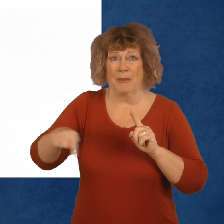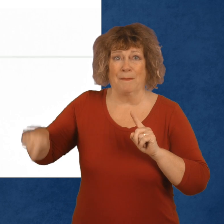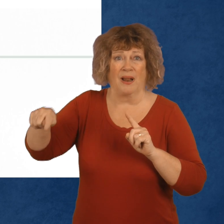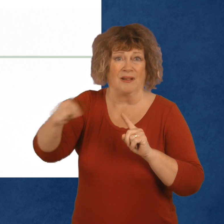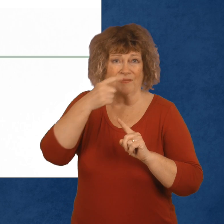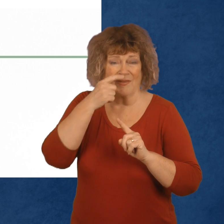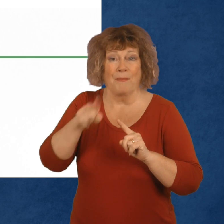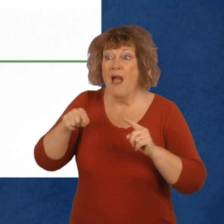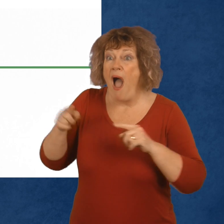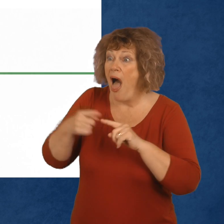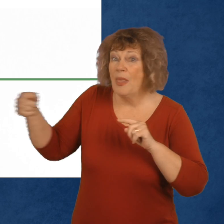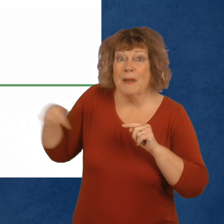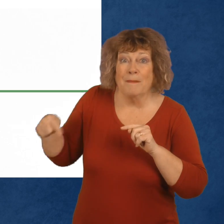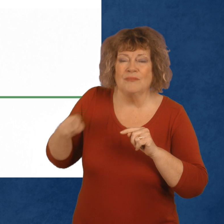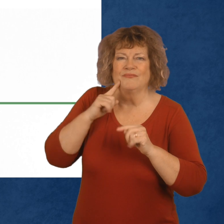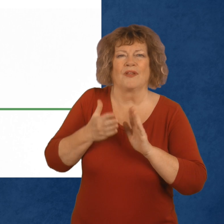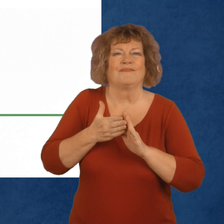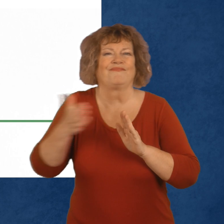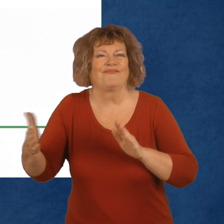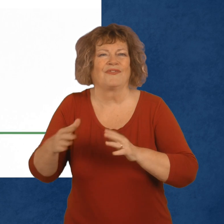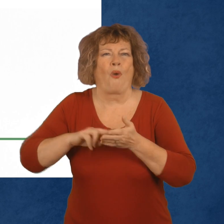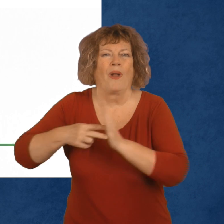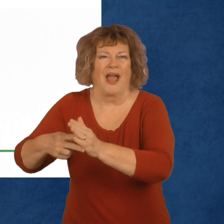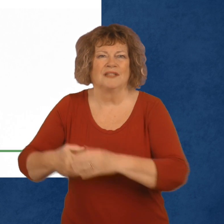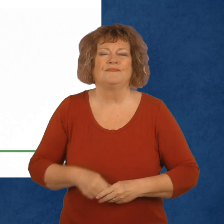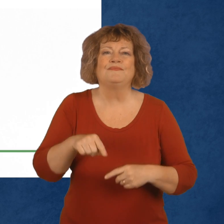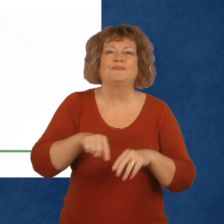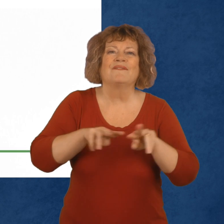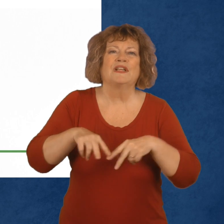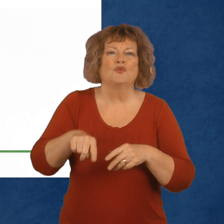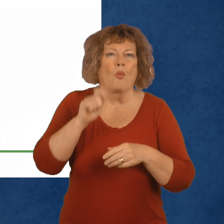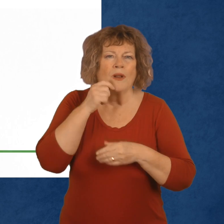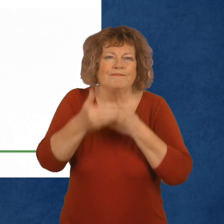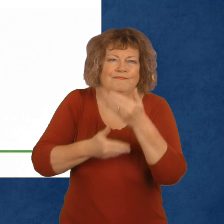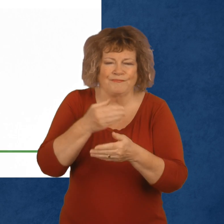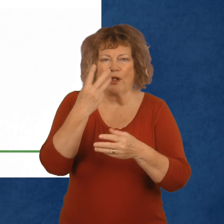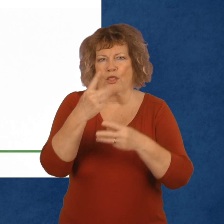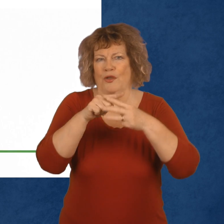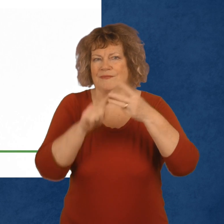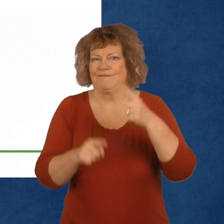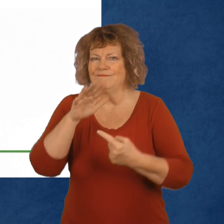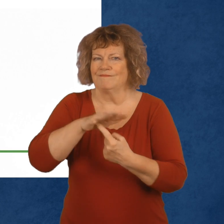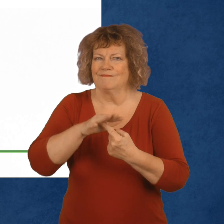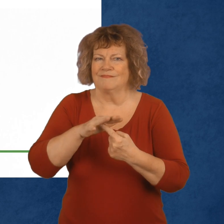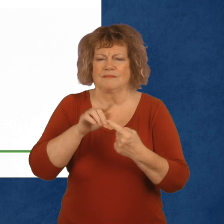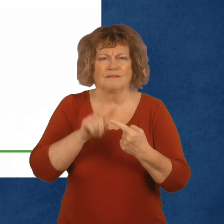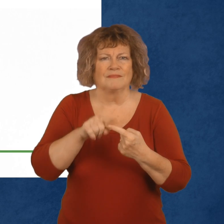This film provides answers to the following three key questions: How can you prepare for your hearing?